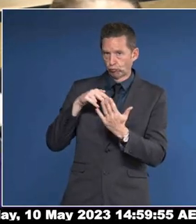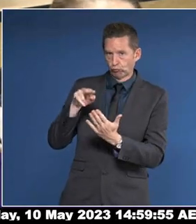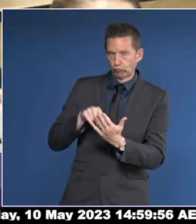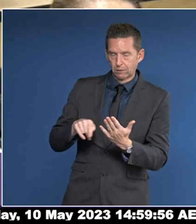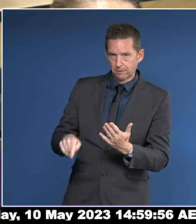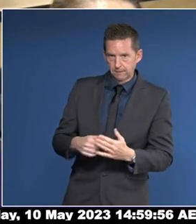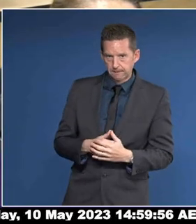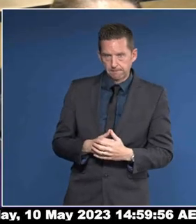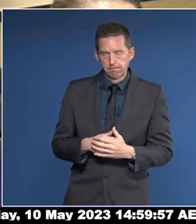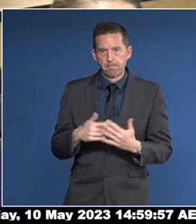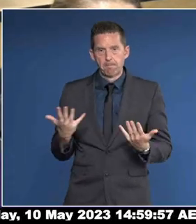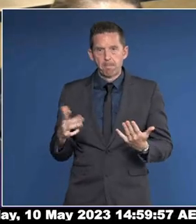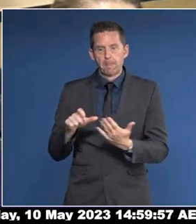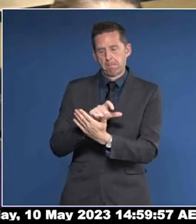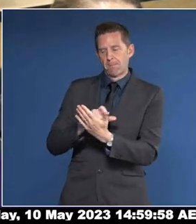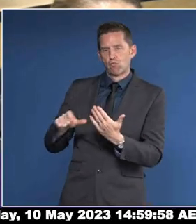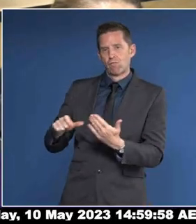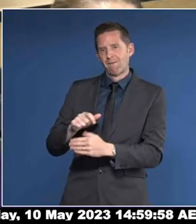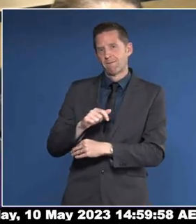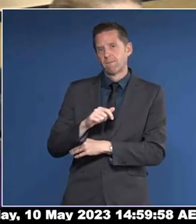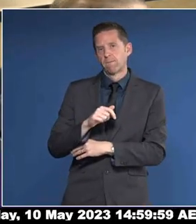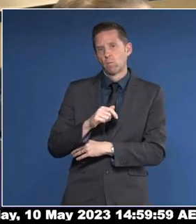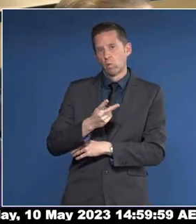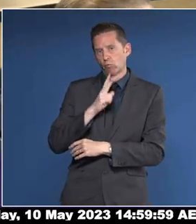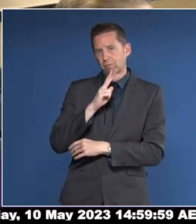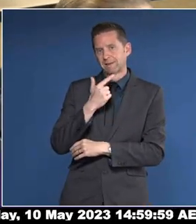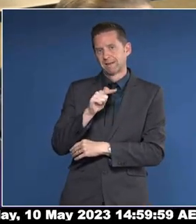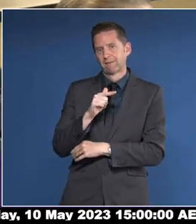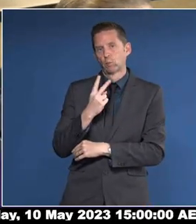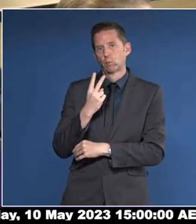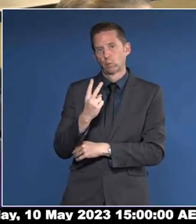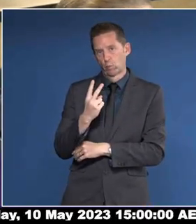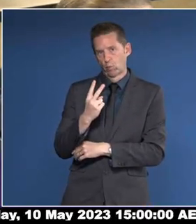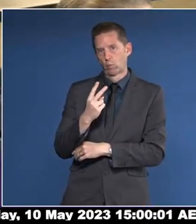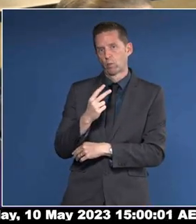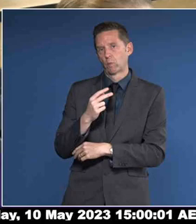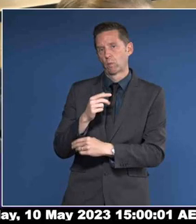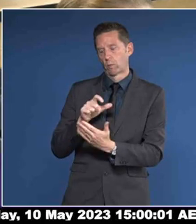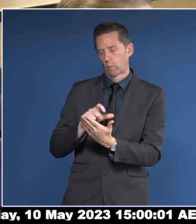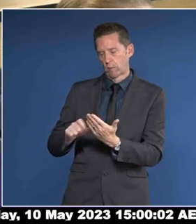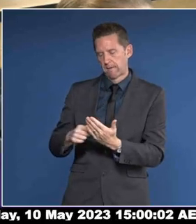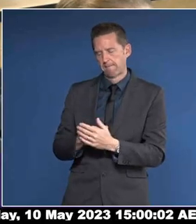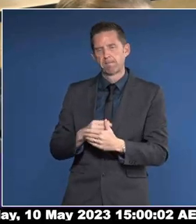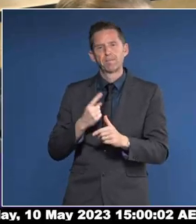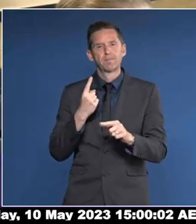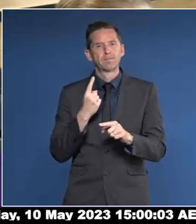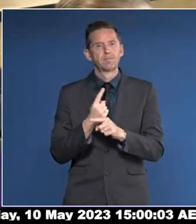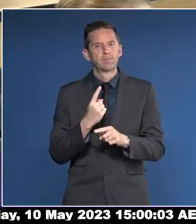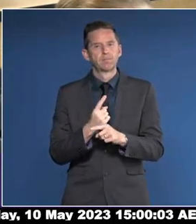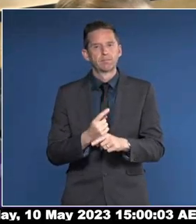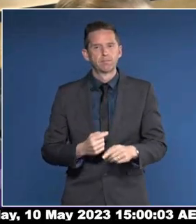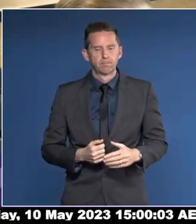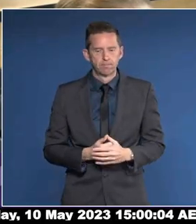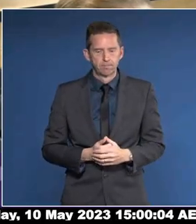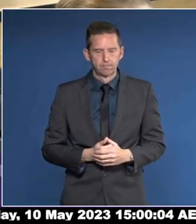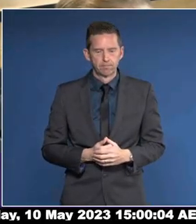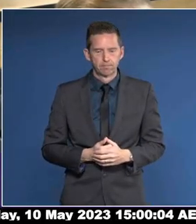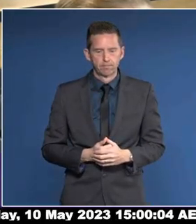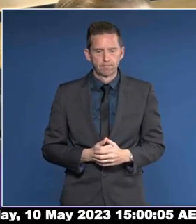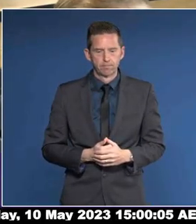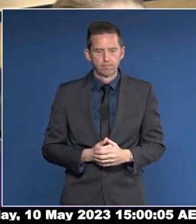Paragraph 272 refers to a